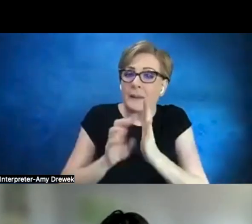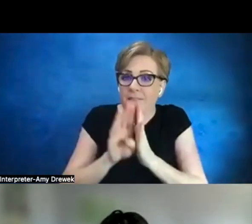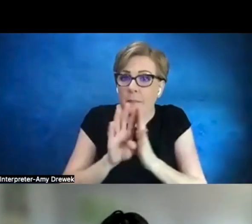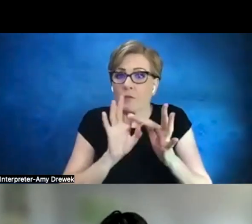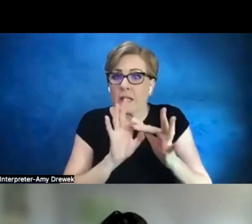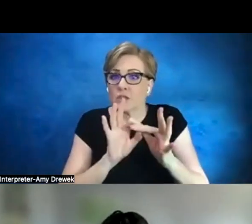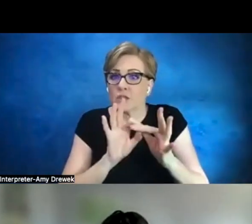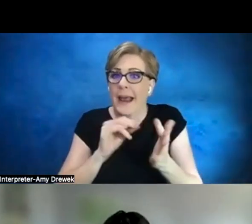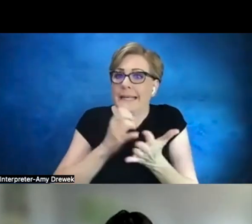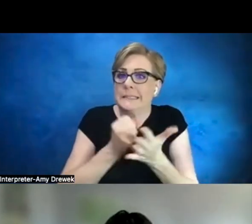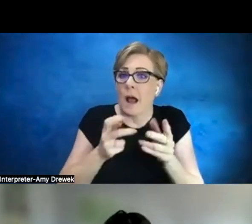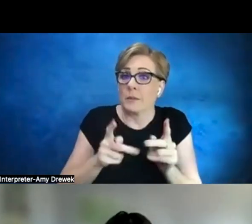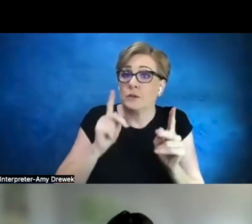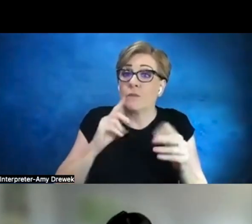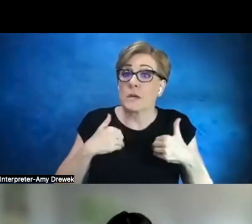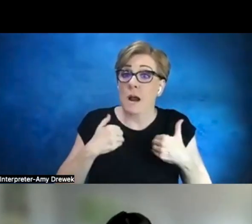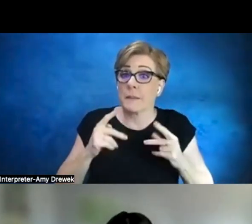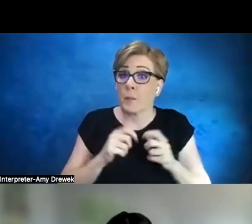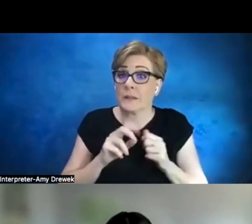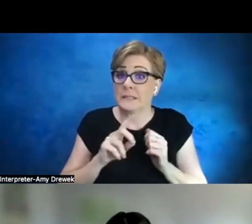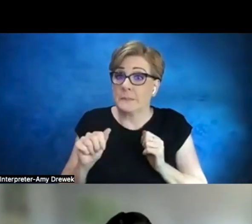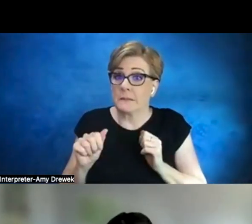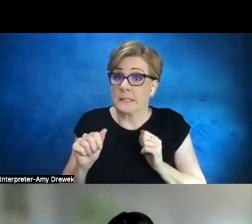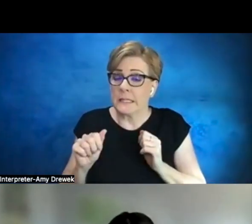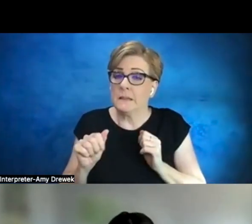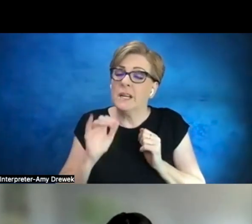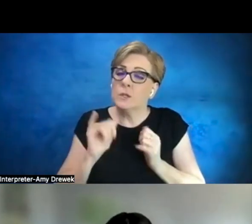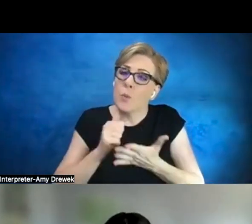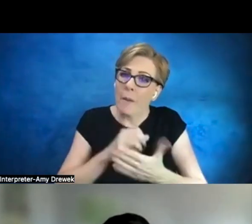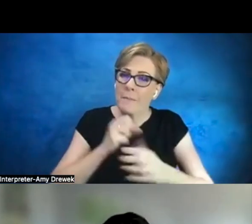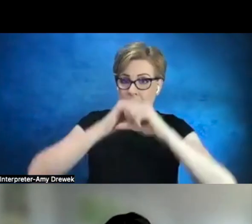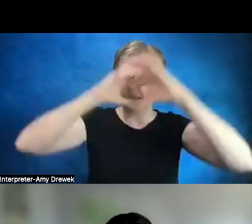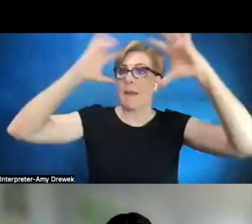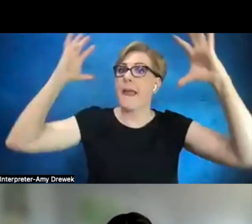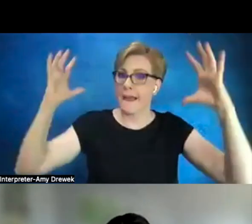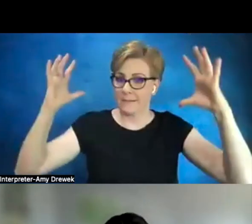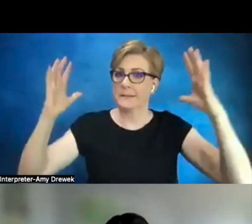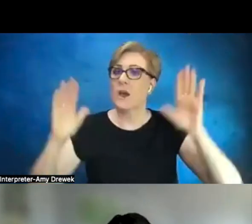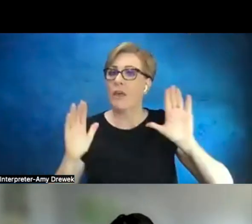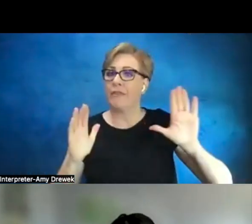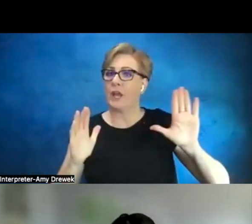people with disabilities to really expand what they think is possible for themselves.